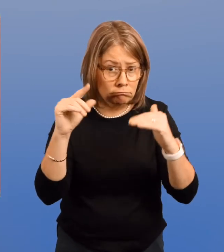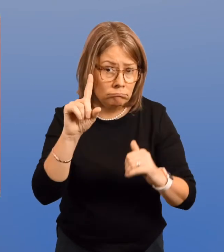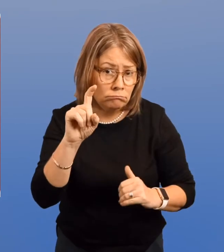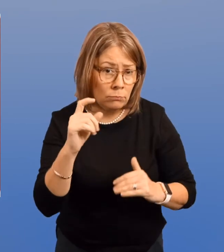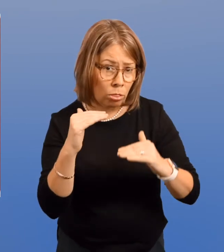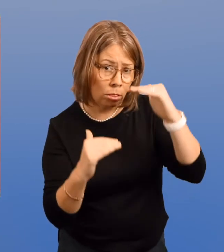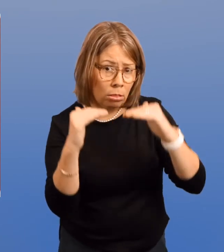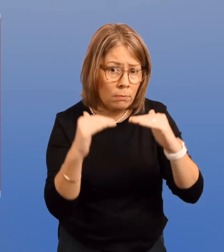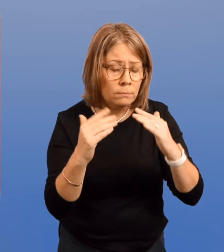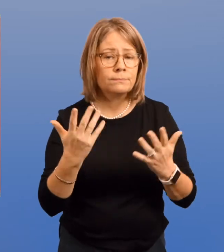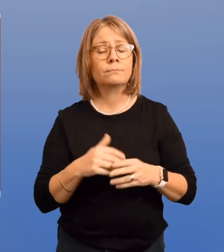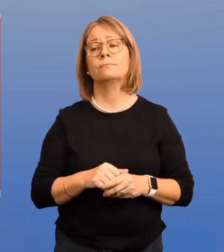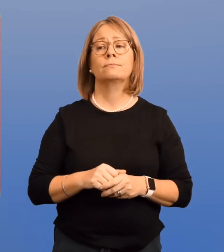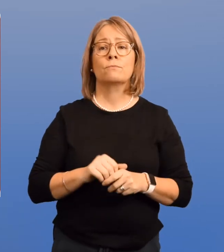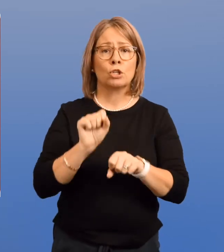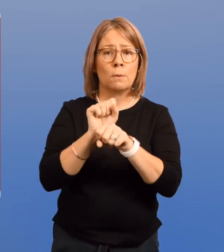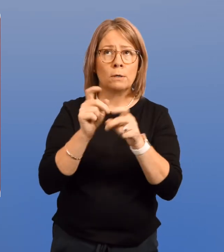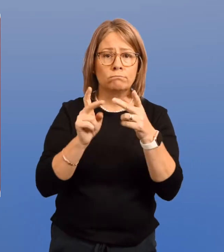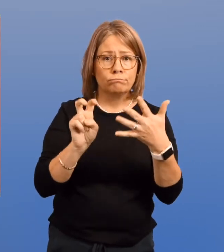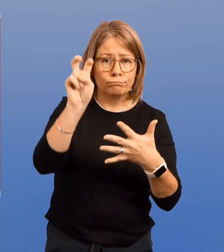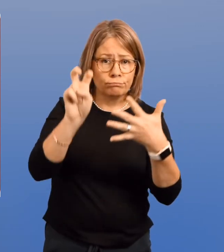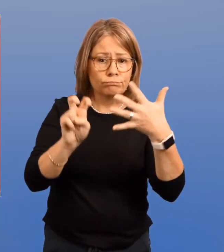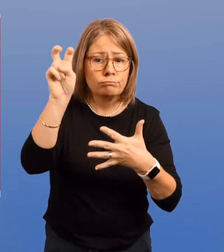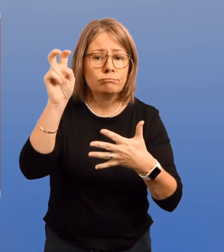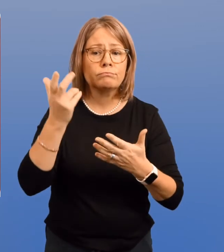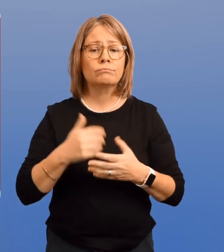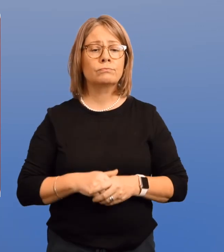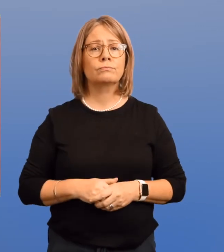including fair wages or equal pay and promotions.